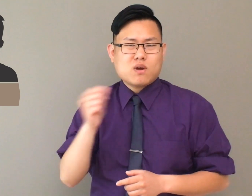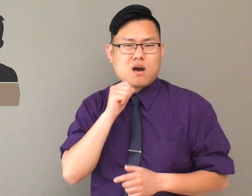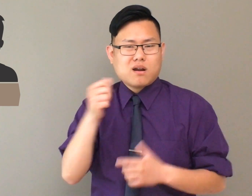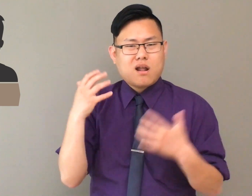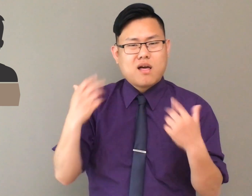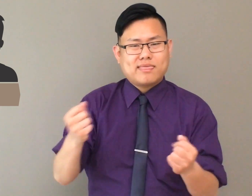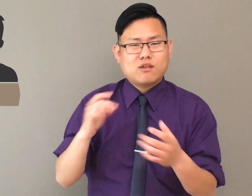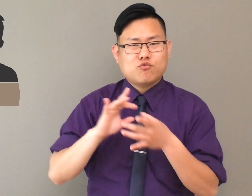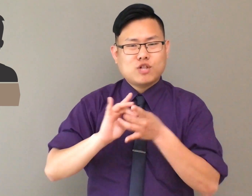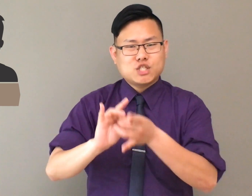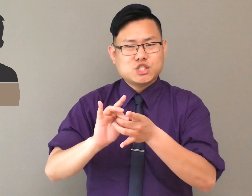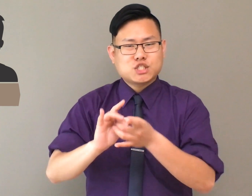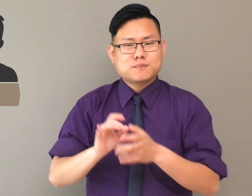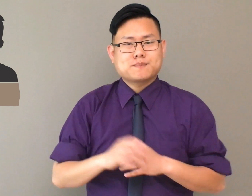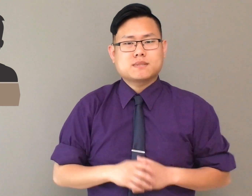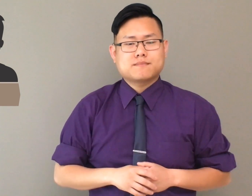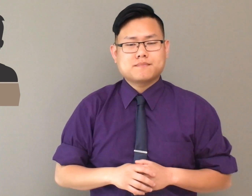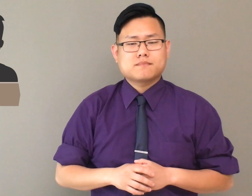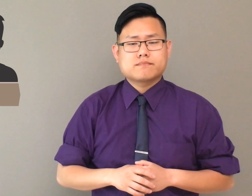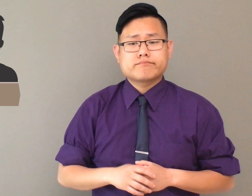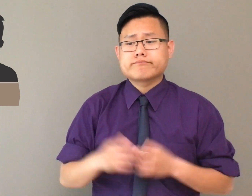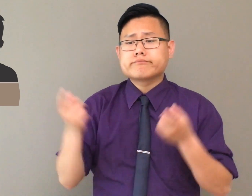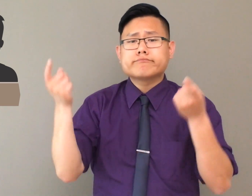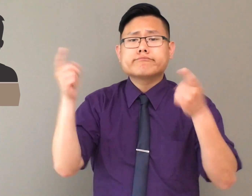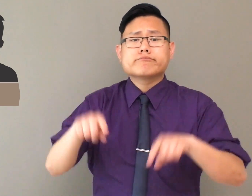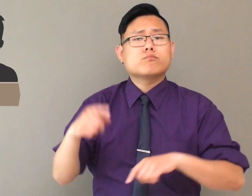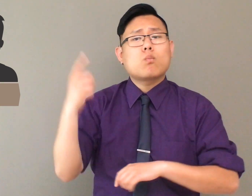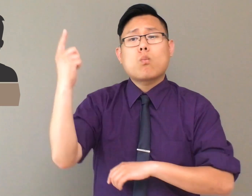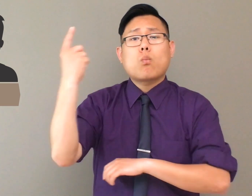unhealthy relationships.